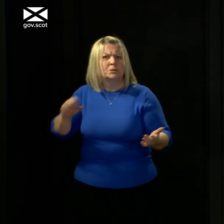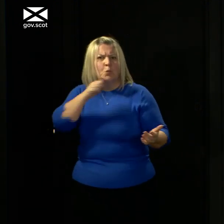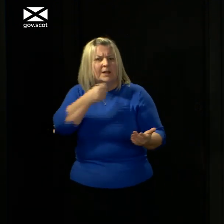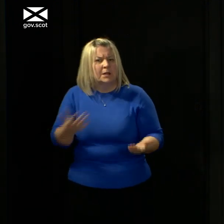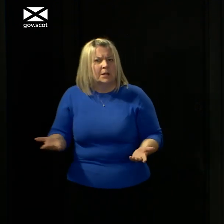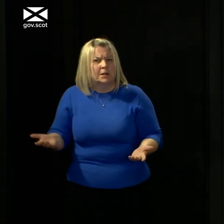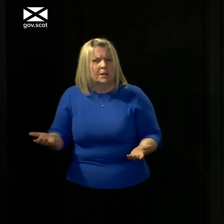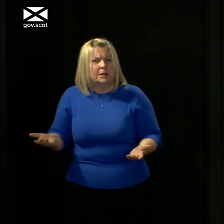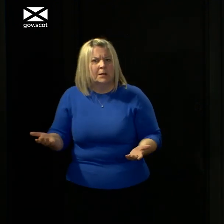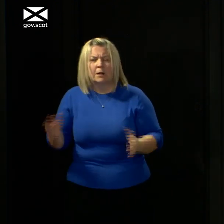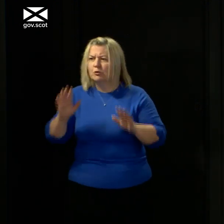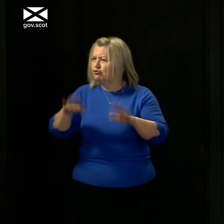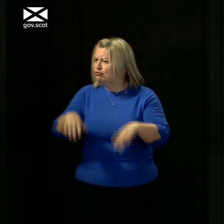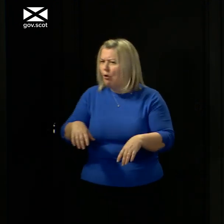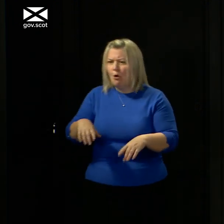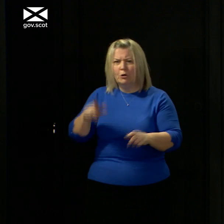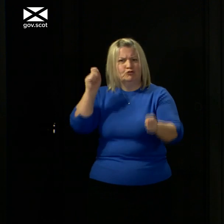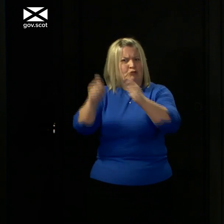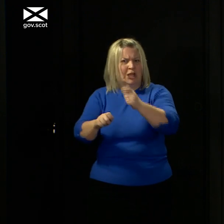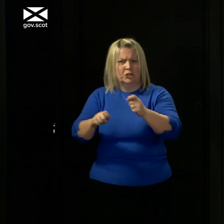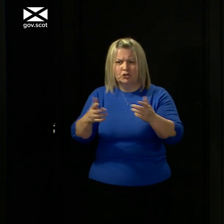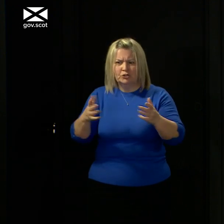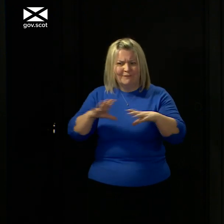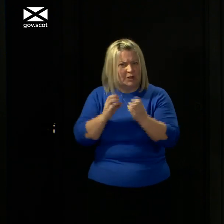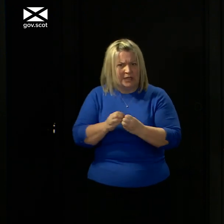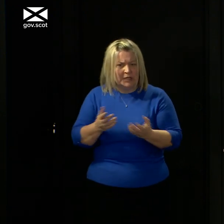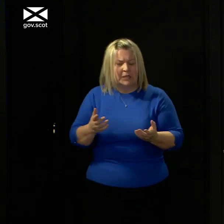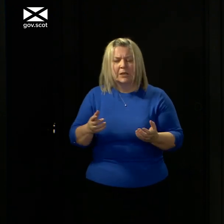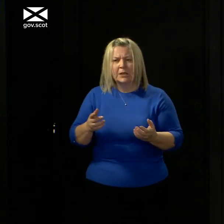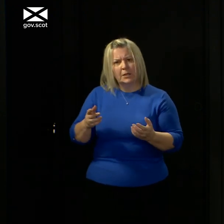of outbreaks or cases which brings me to my last point that we have guidance